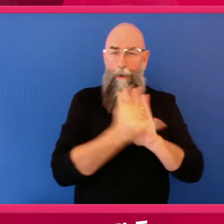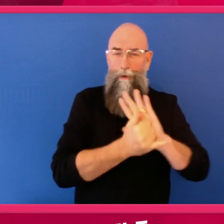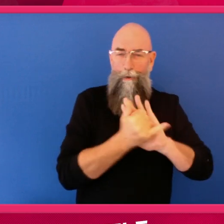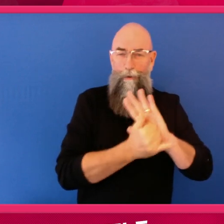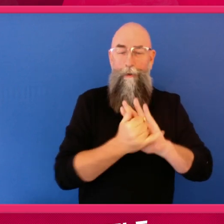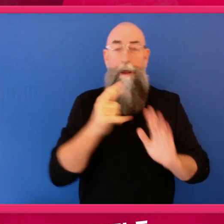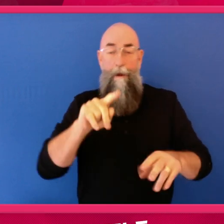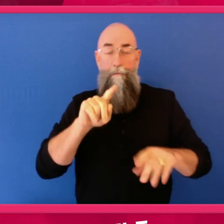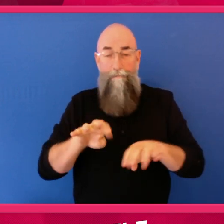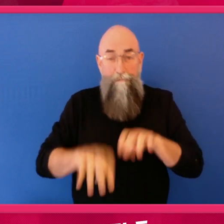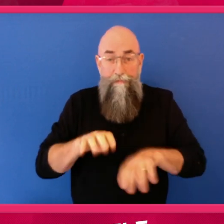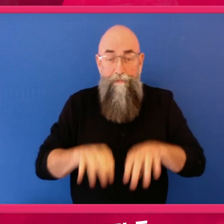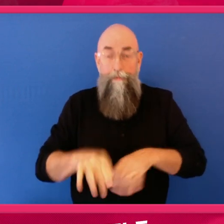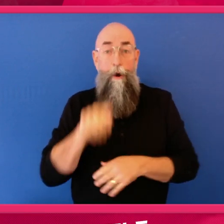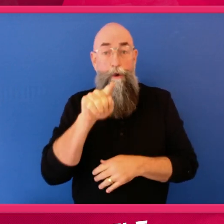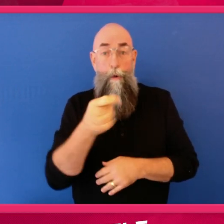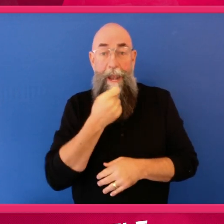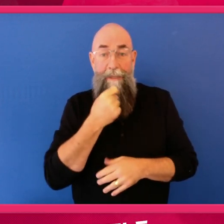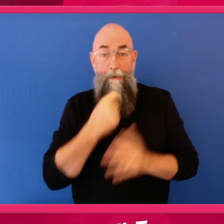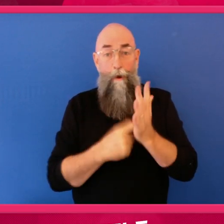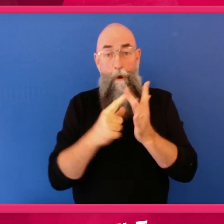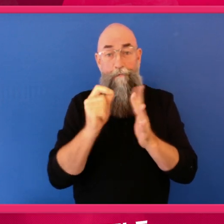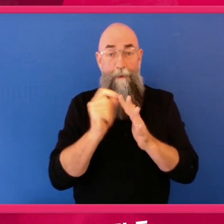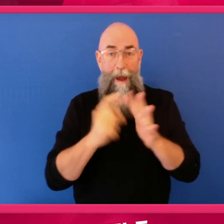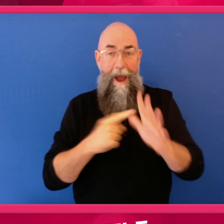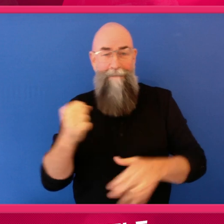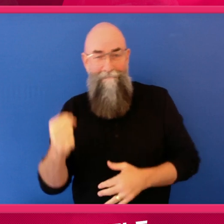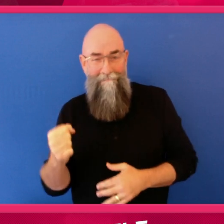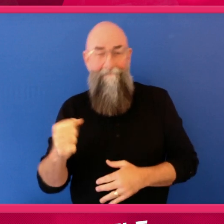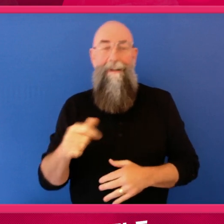and you can watch there. I know that you want to and make sure that you are checking out